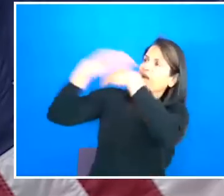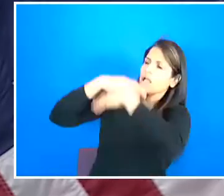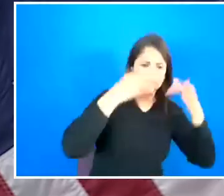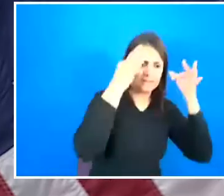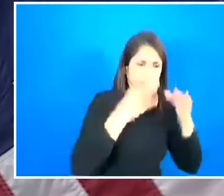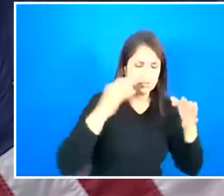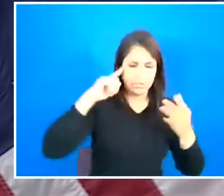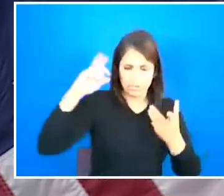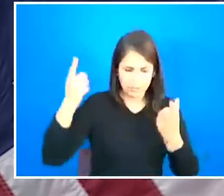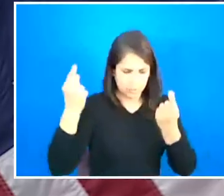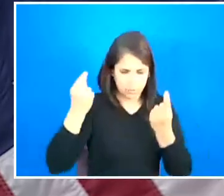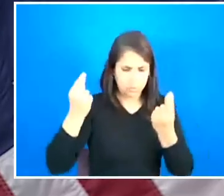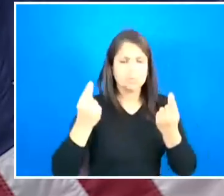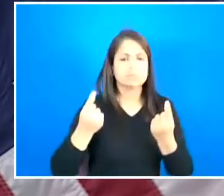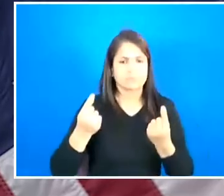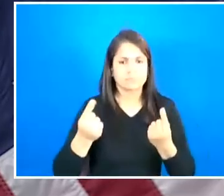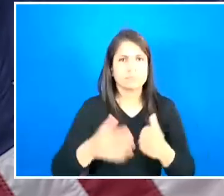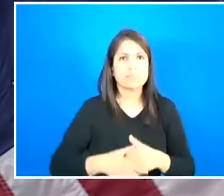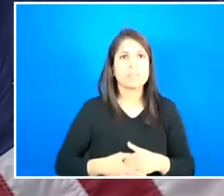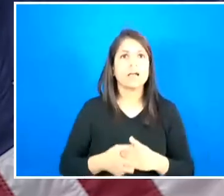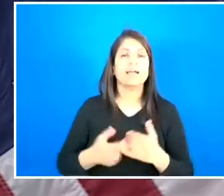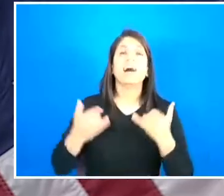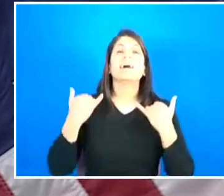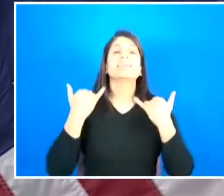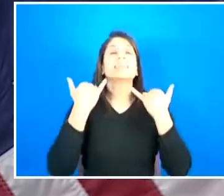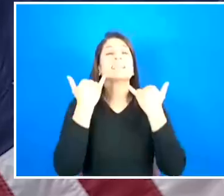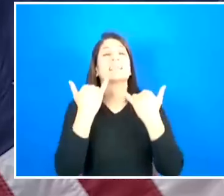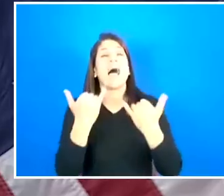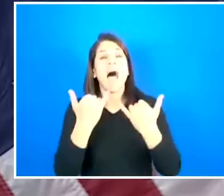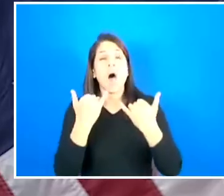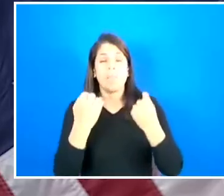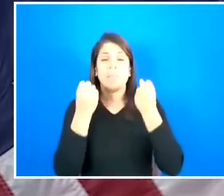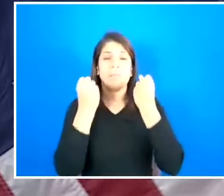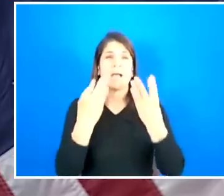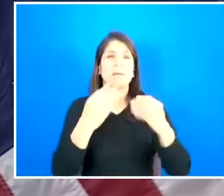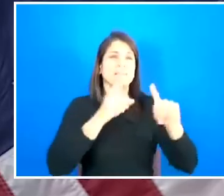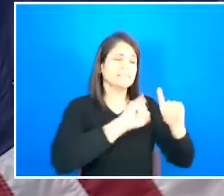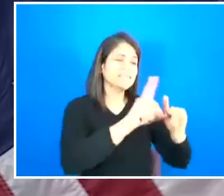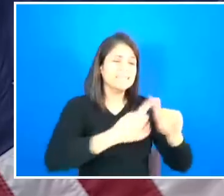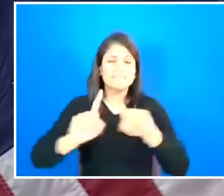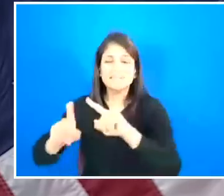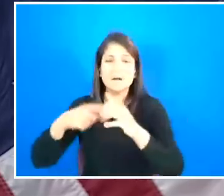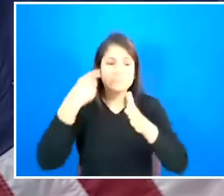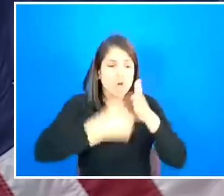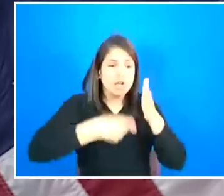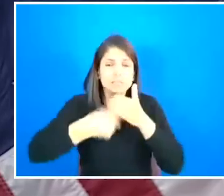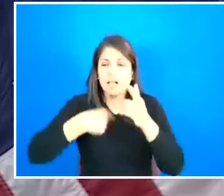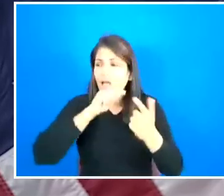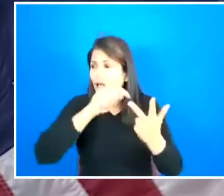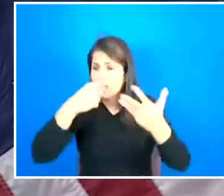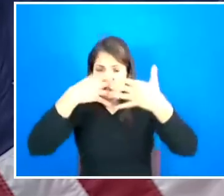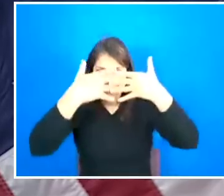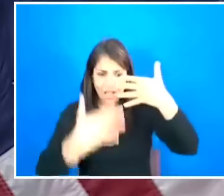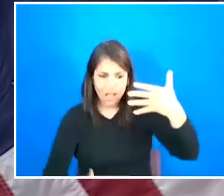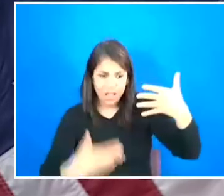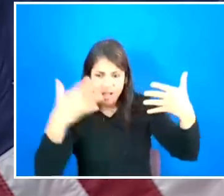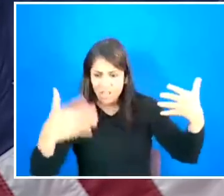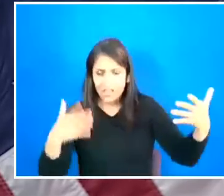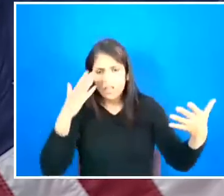ANY WAY YOU SLICE IT BUT THE STIMULUS TAKES INTO ACCOUNT WHAT HAS HAPPENED HERE, ALL THE CTOSS,UM HAN AND OTHERWISE THAT HAS BEEN